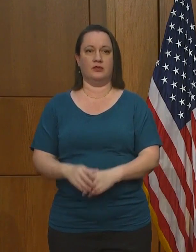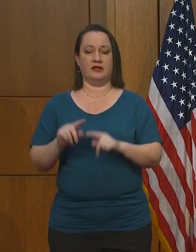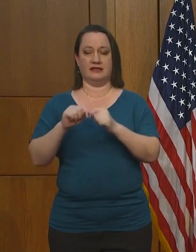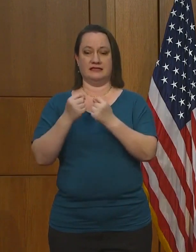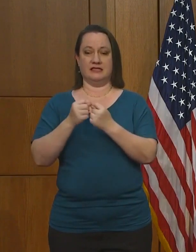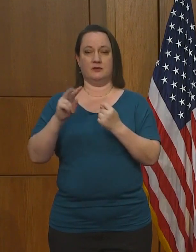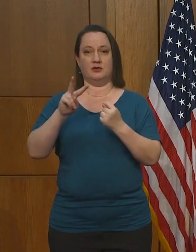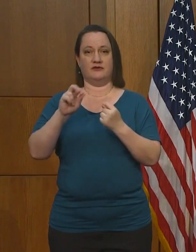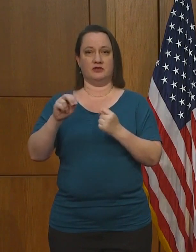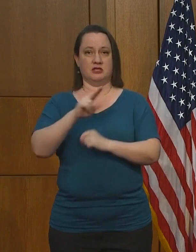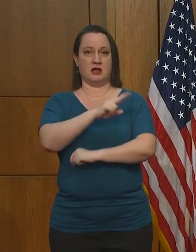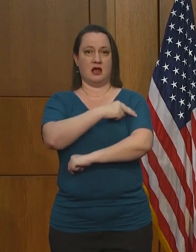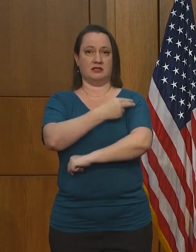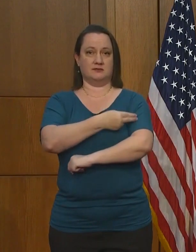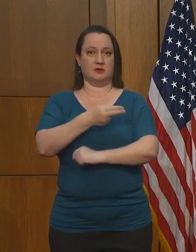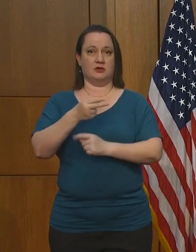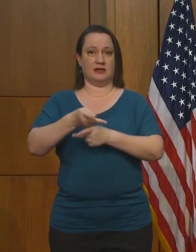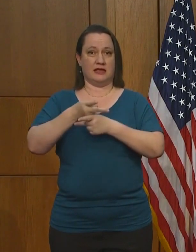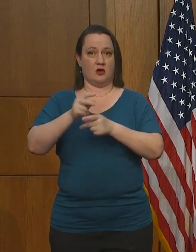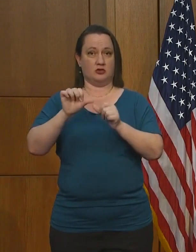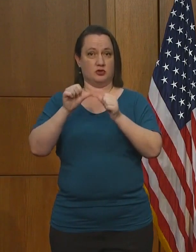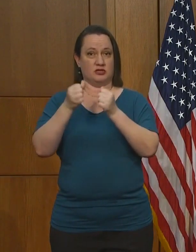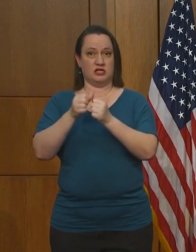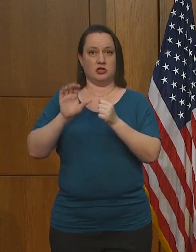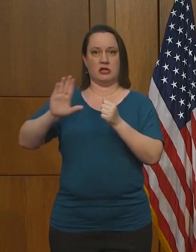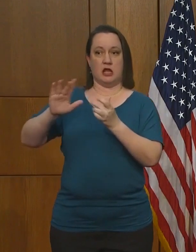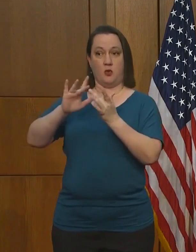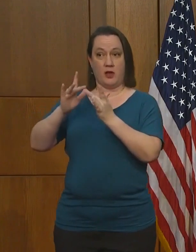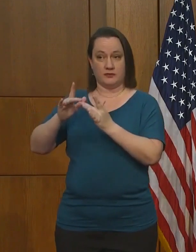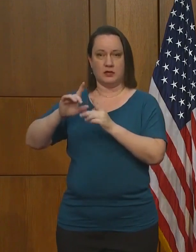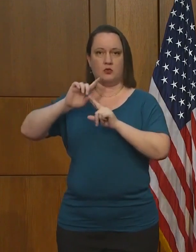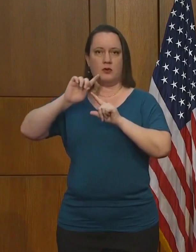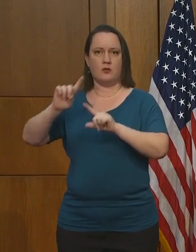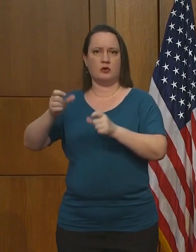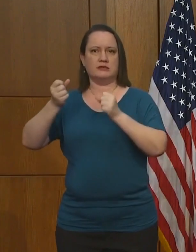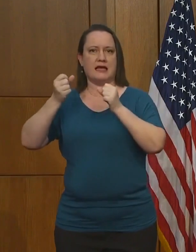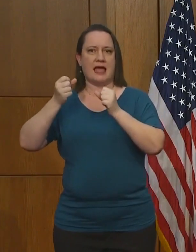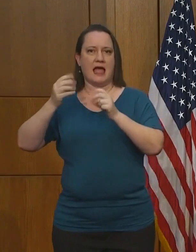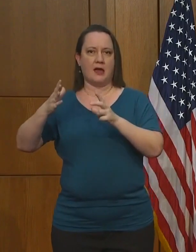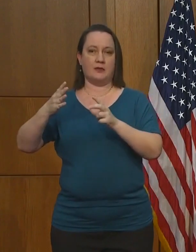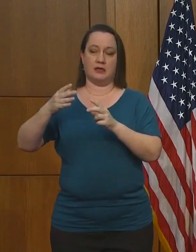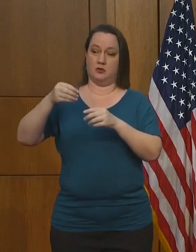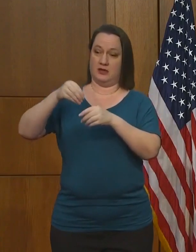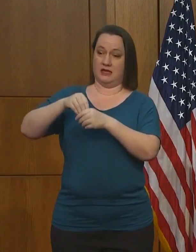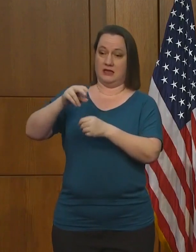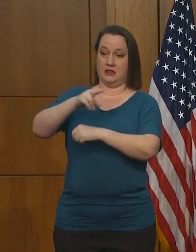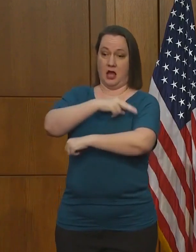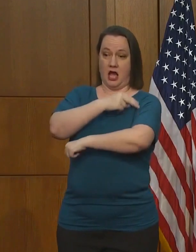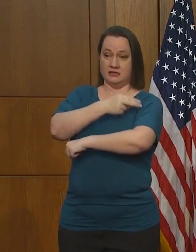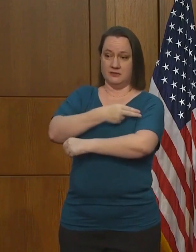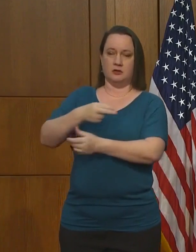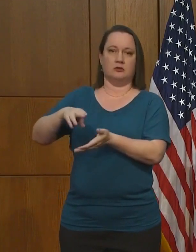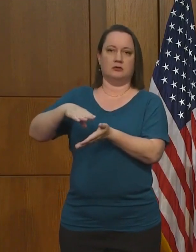FROM OUR- THE TEAM AT THE VIRGINIA HOSPITAL HEALTHCARE ASSOCIATION ON THEIR WEBSITE